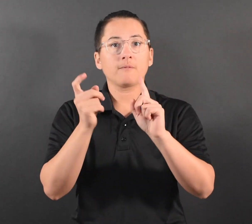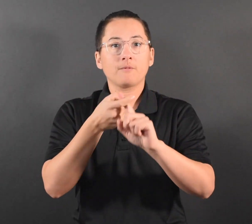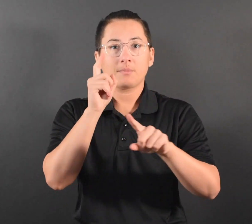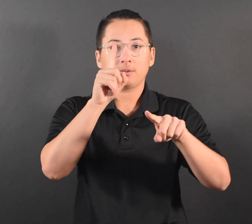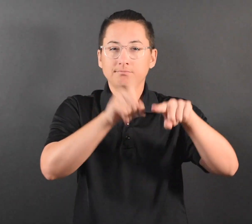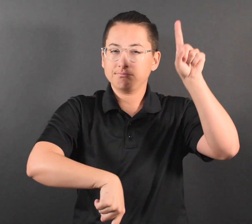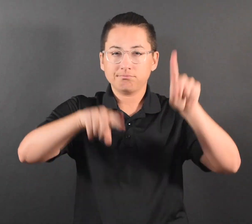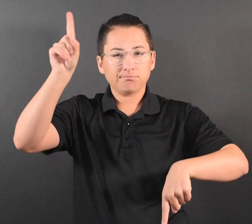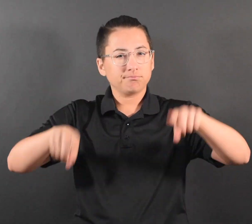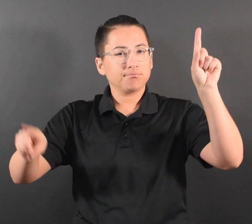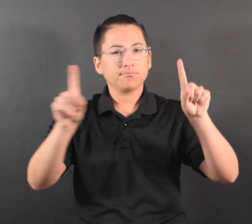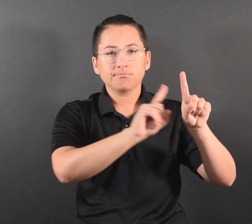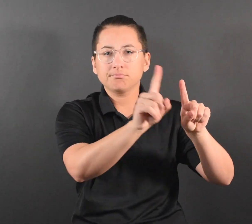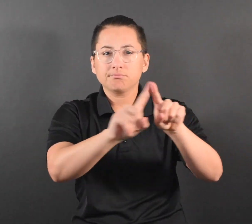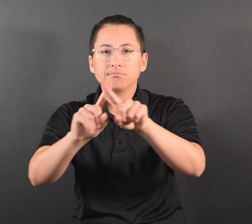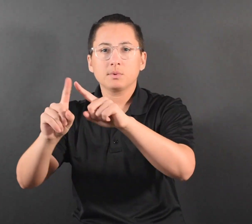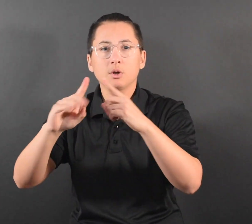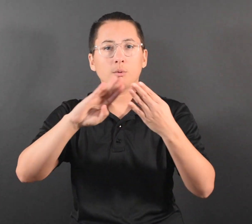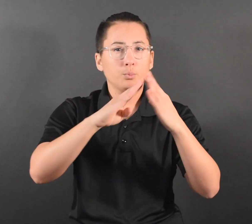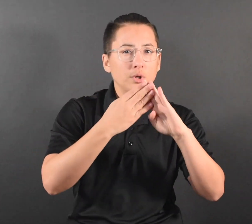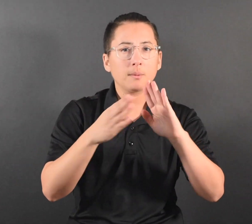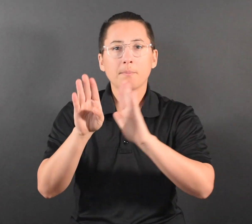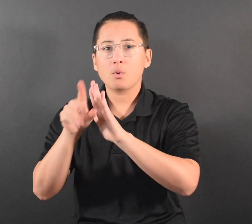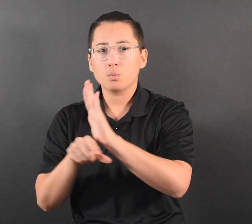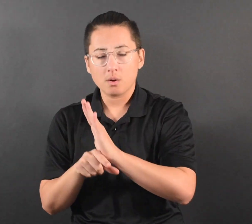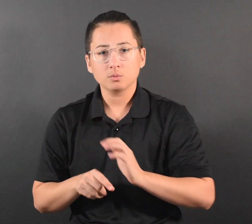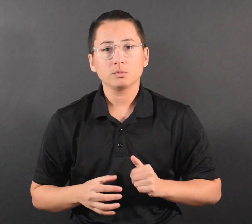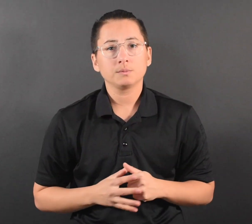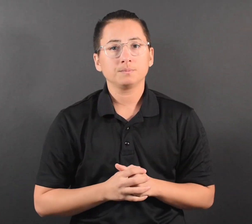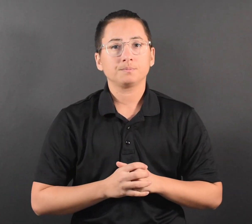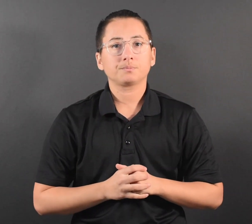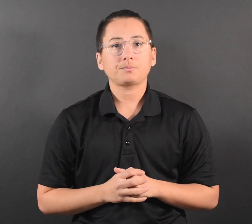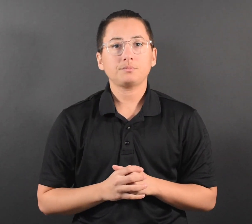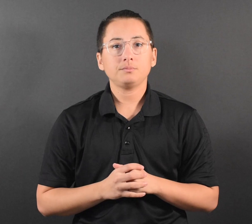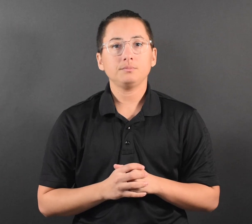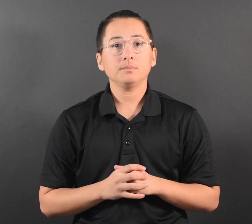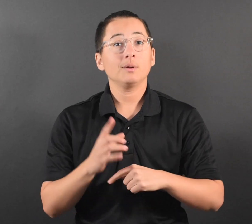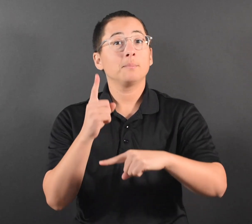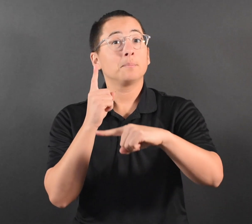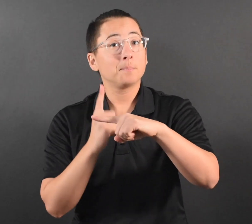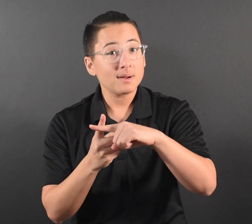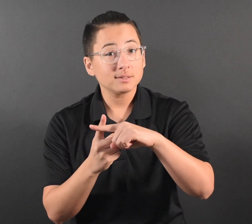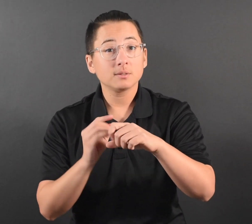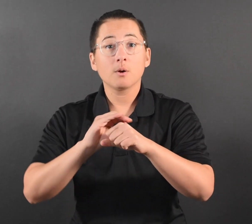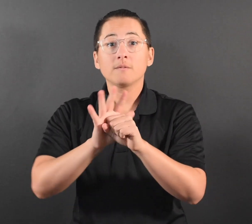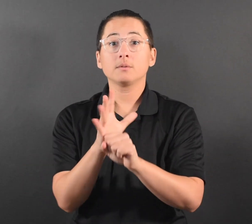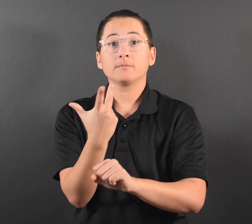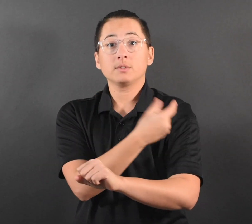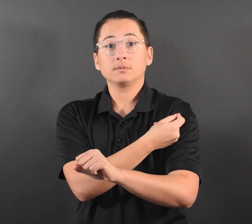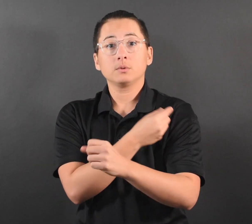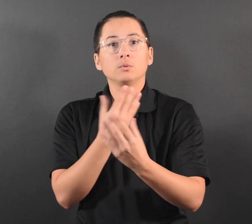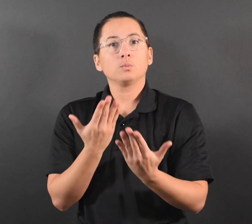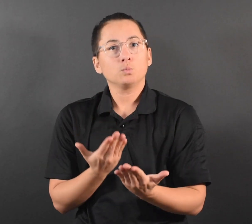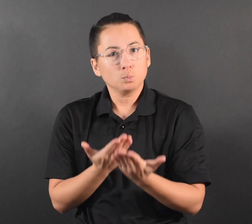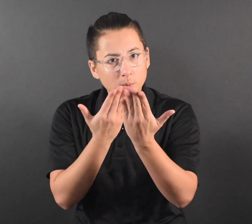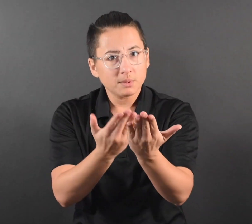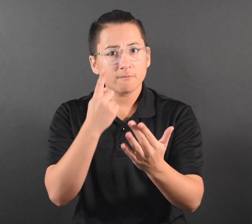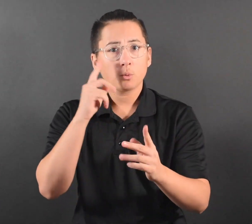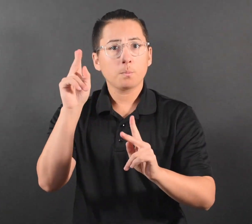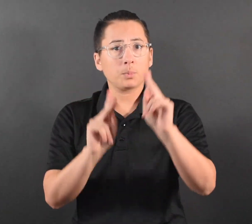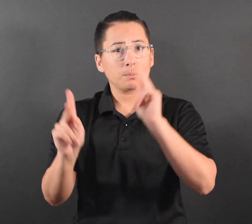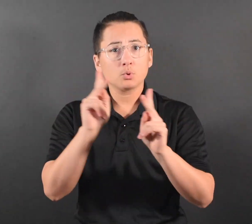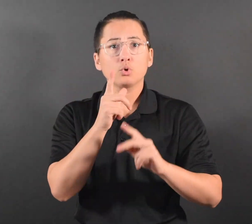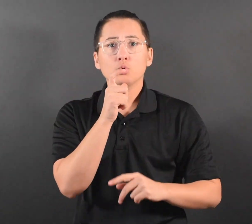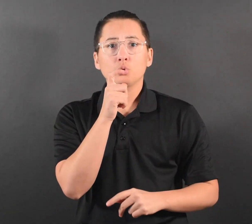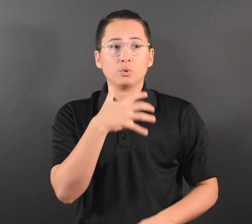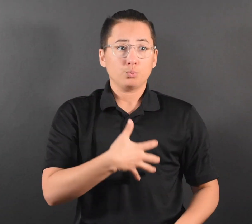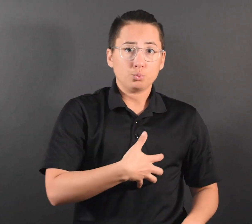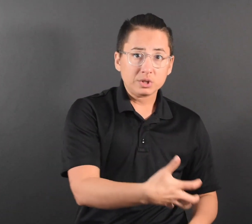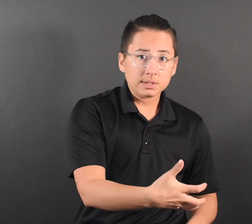for people from many different communities and backgrounds. In addition, COVID-19 vaccines are